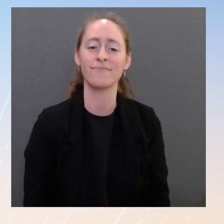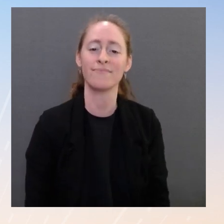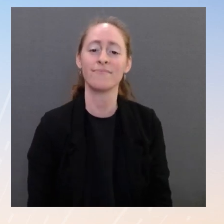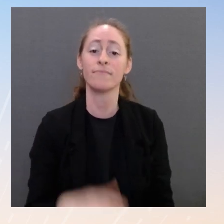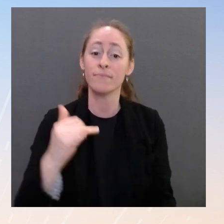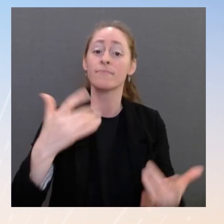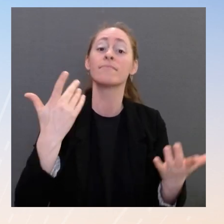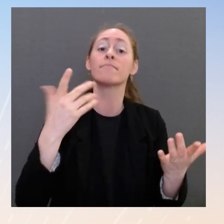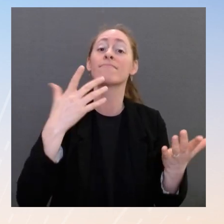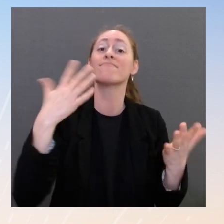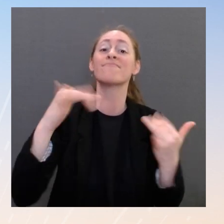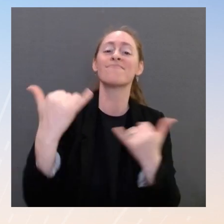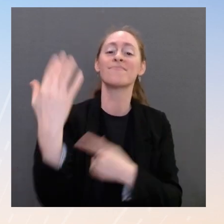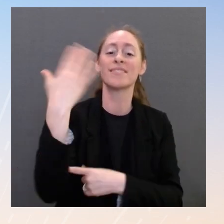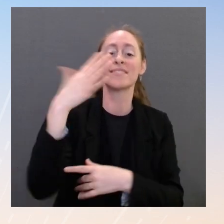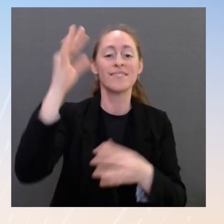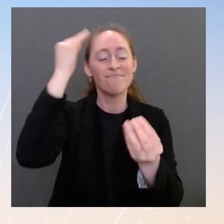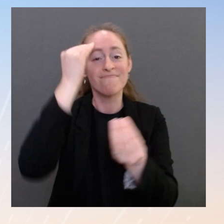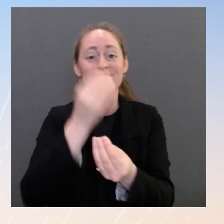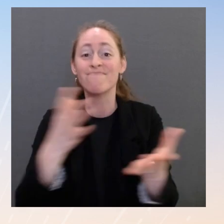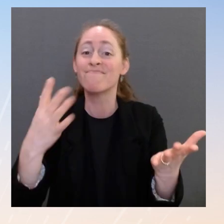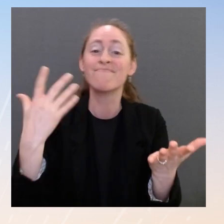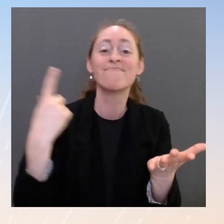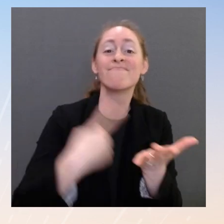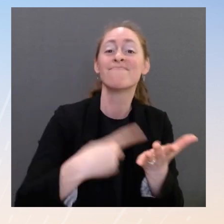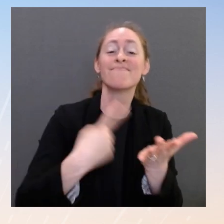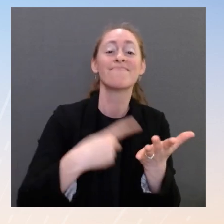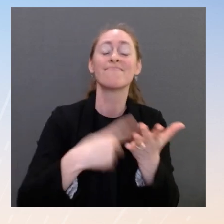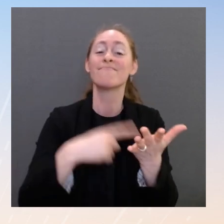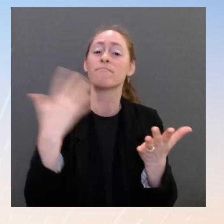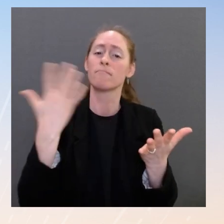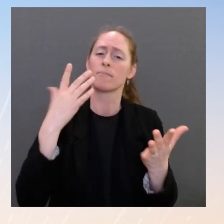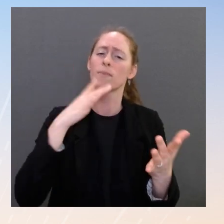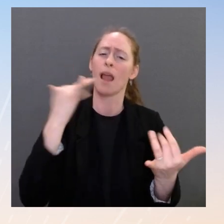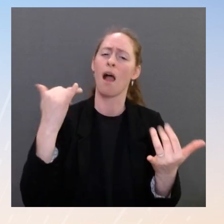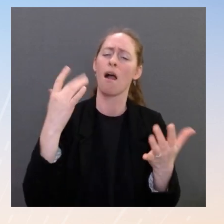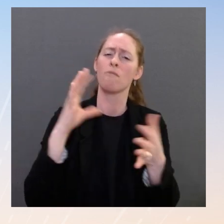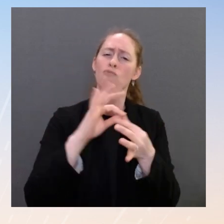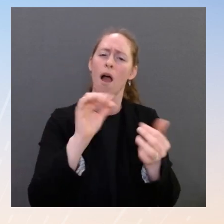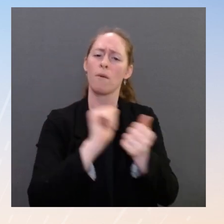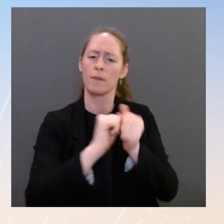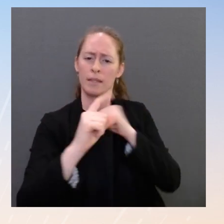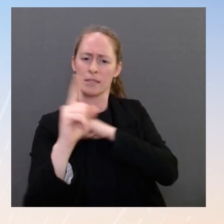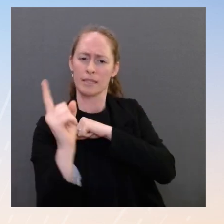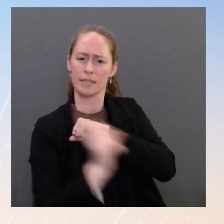to commute the sentence of Konstantin Yaroshenko. I would emphasize that this individual